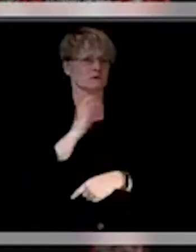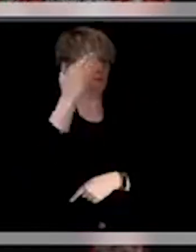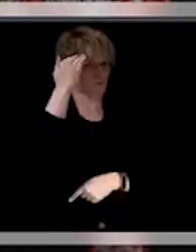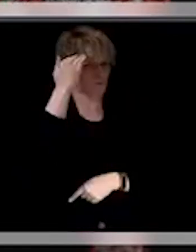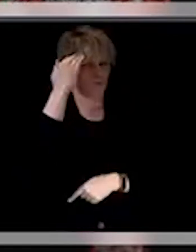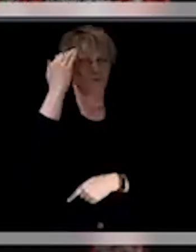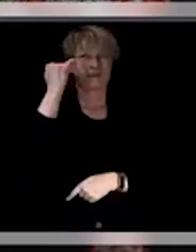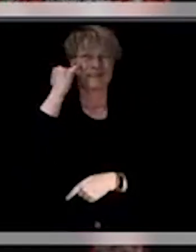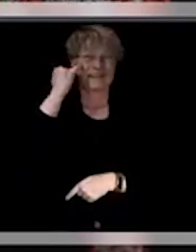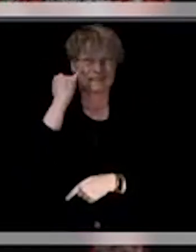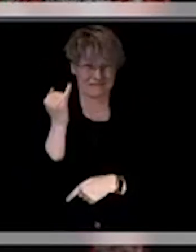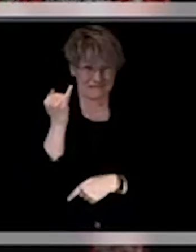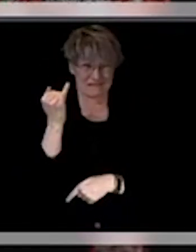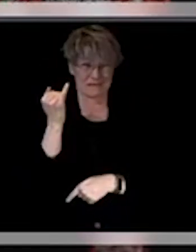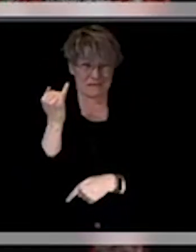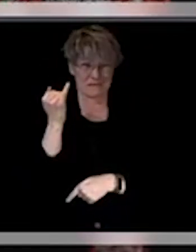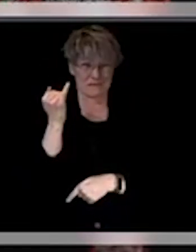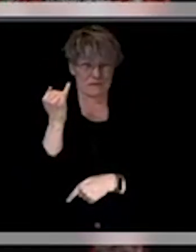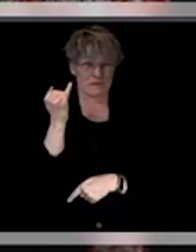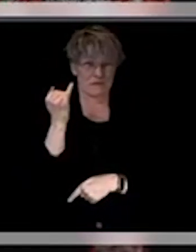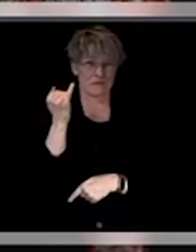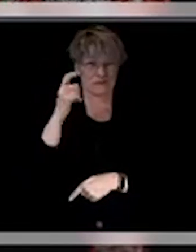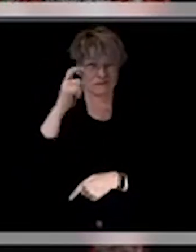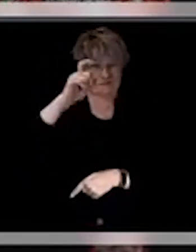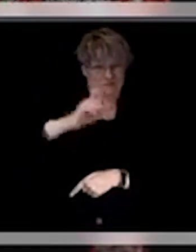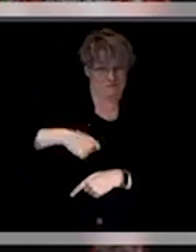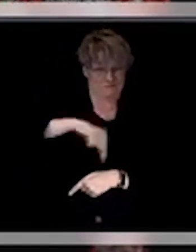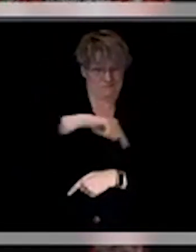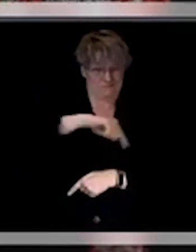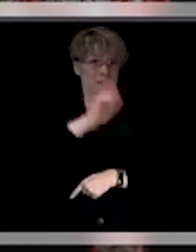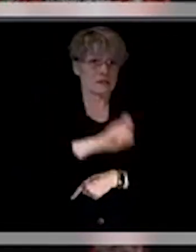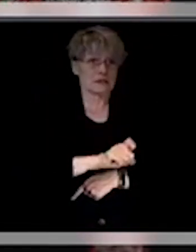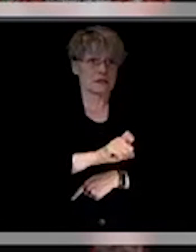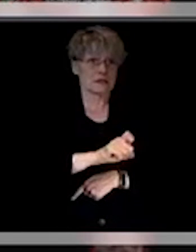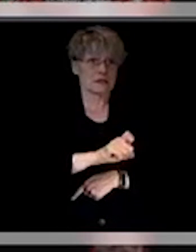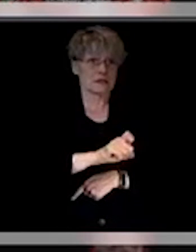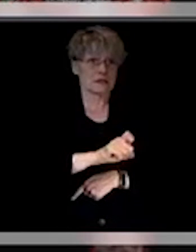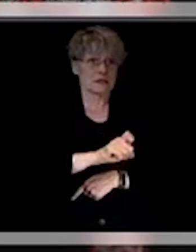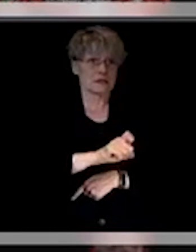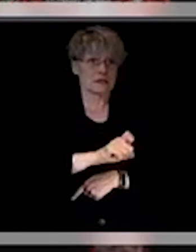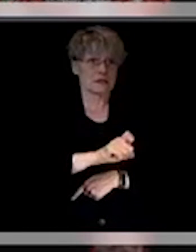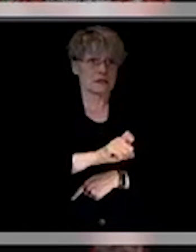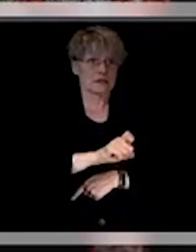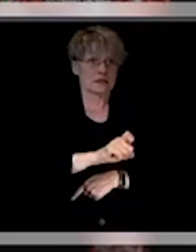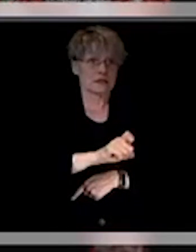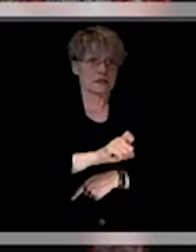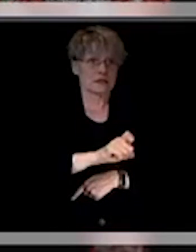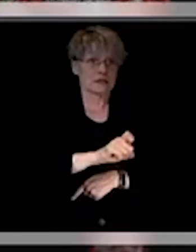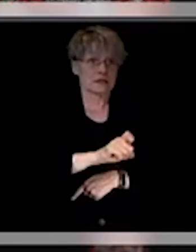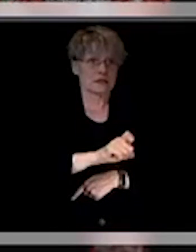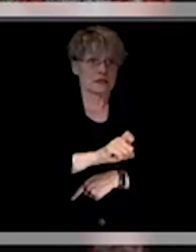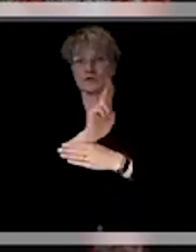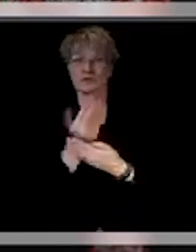in order to preserve our equipment, that's a process of reusing and cleaning equipment.